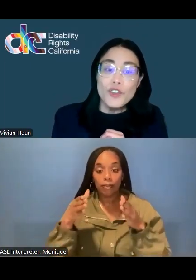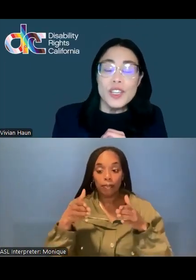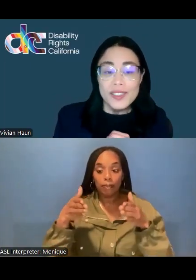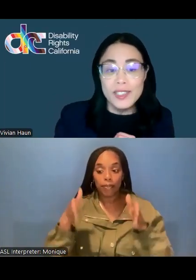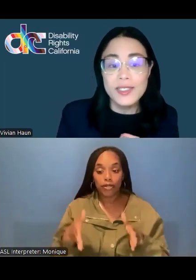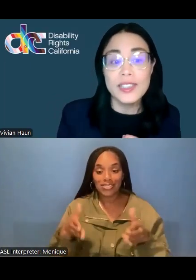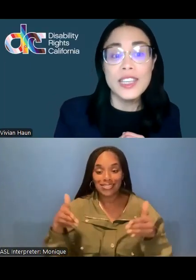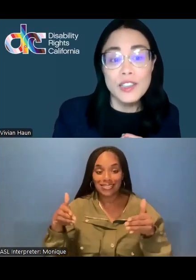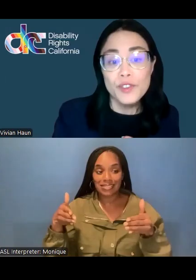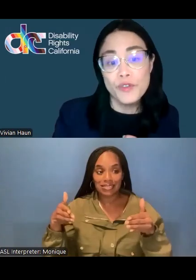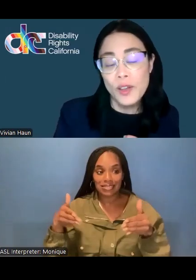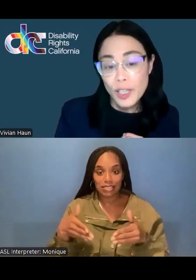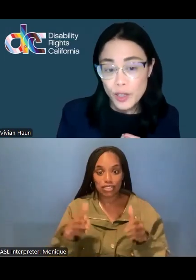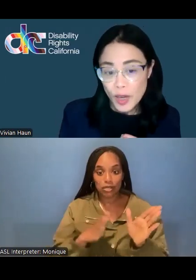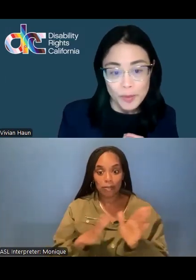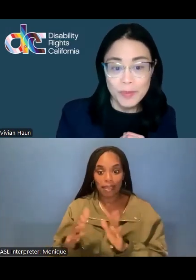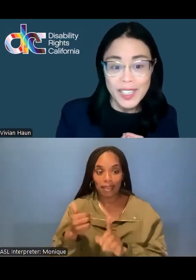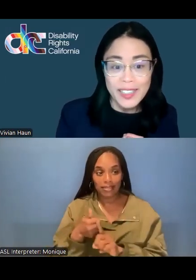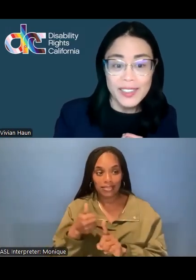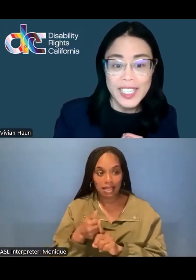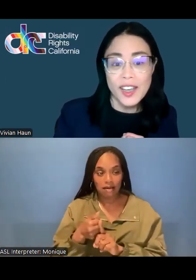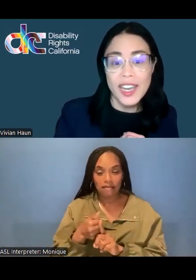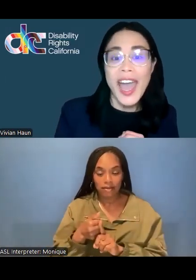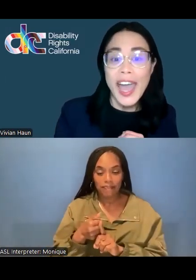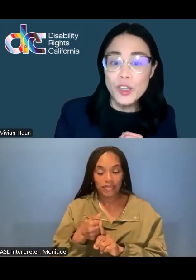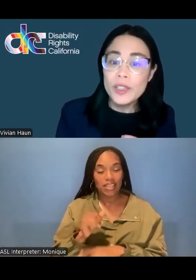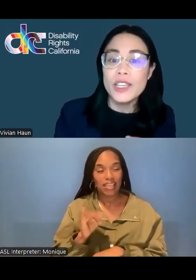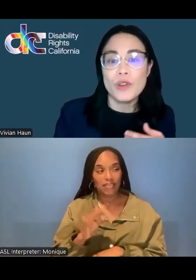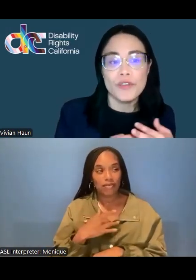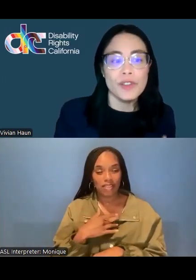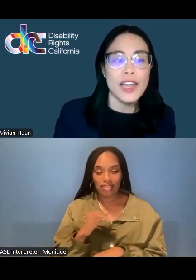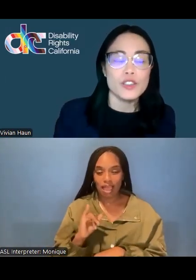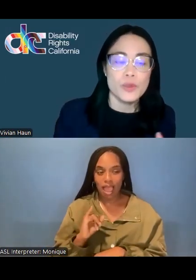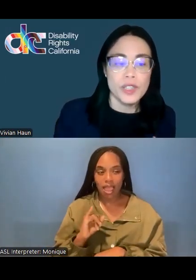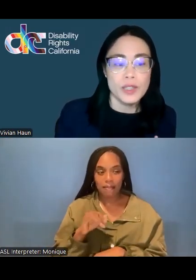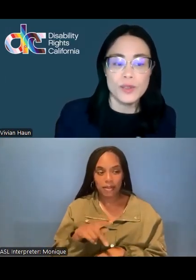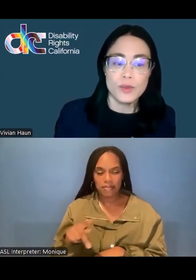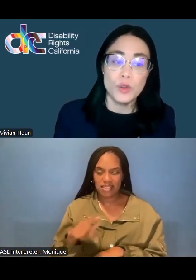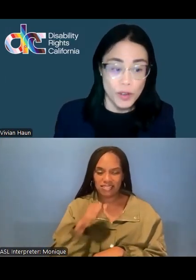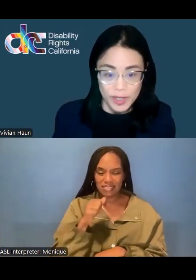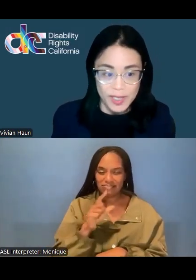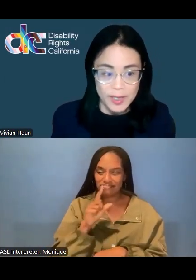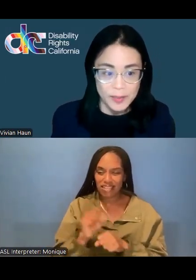For instance, if you felt like your IPP did not accurately reflect your needs or preferences,